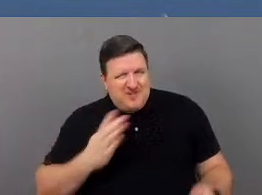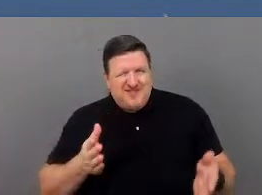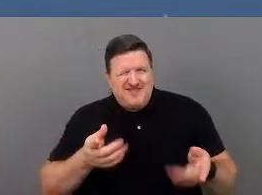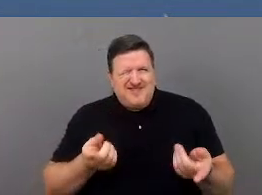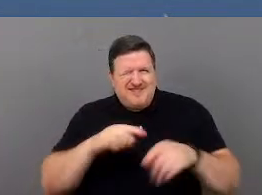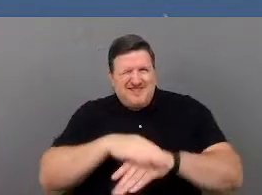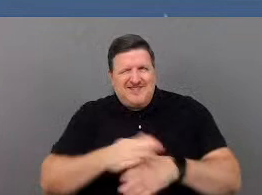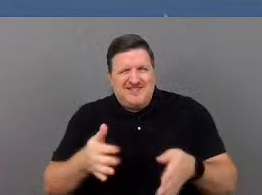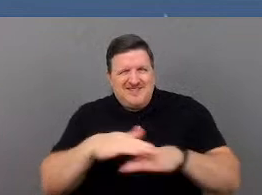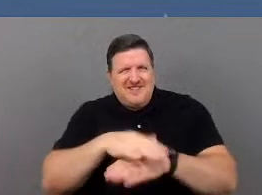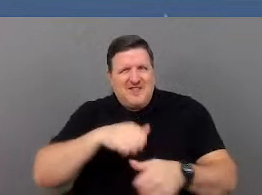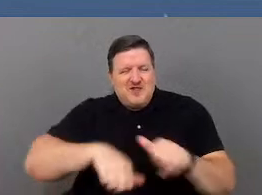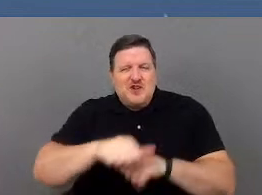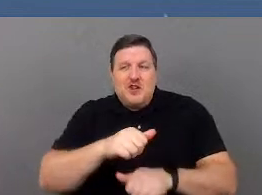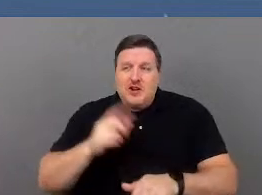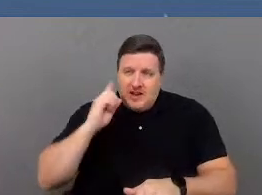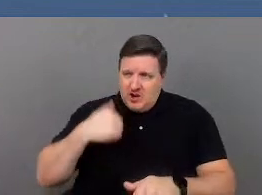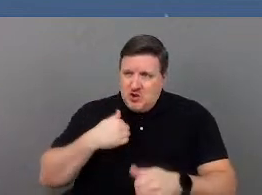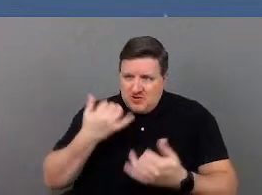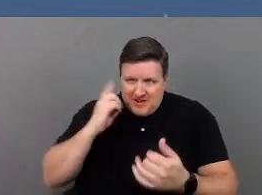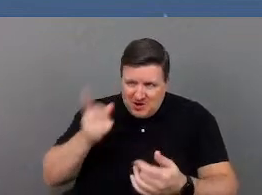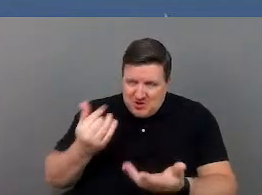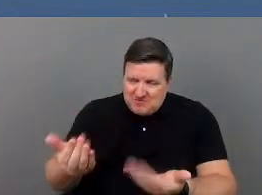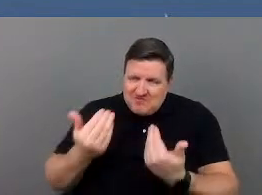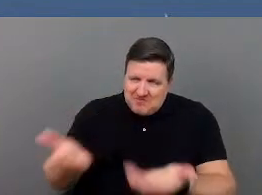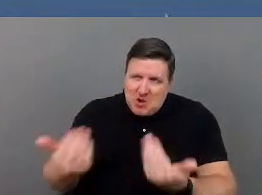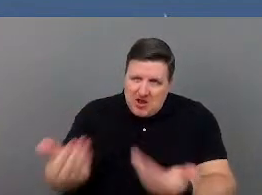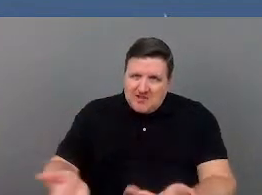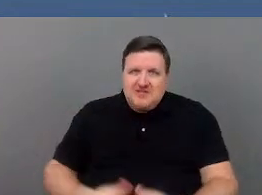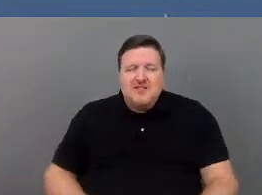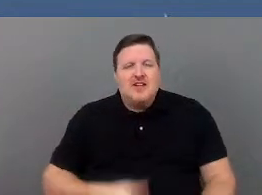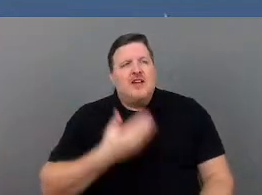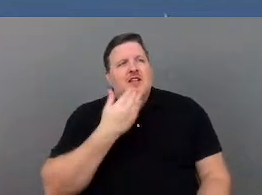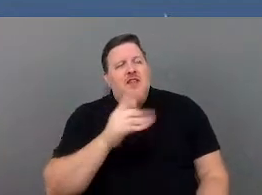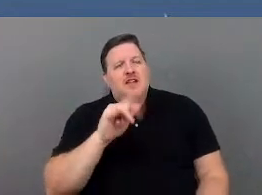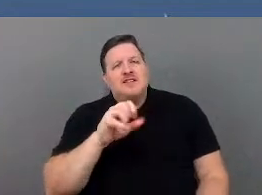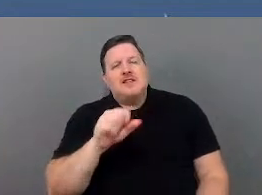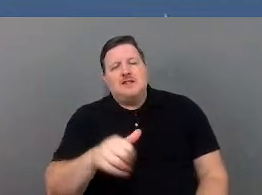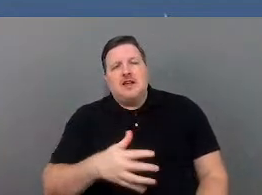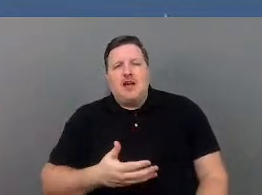IS BEING A COUNCIL PERSON FOR EIGHT YEARS AND SHE HASN'T DONE ANYTHING AND TO MAKE UP WAY MORE DANGEROUS WE'VE